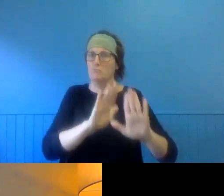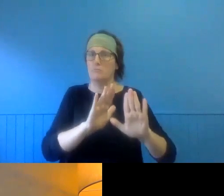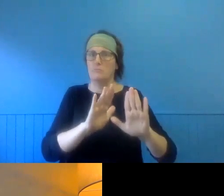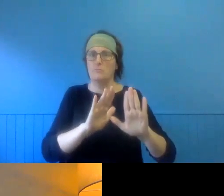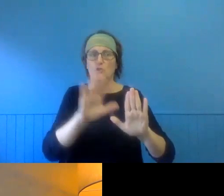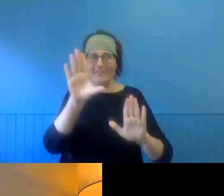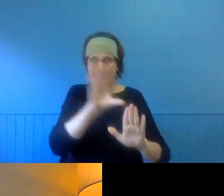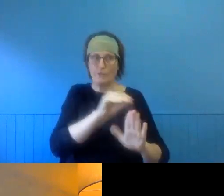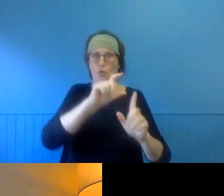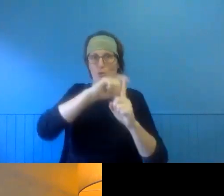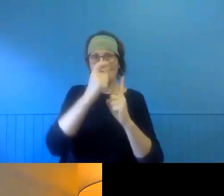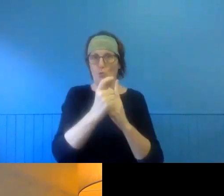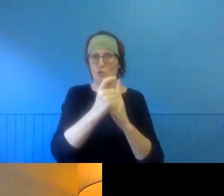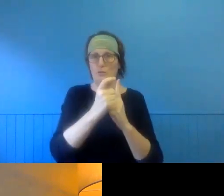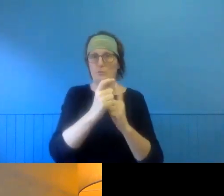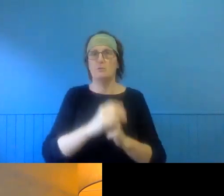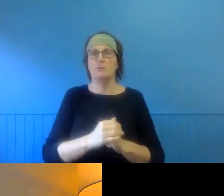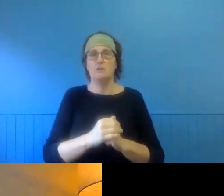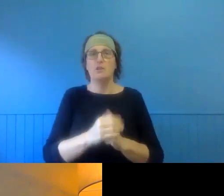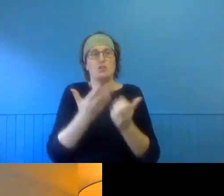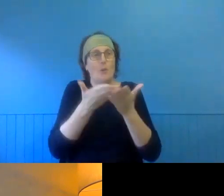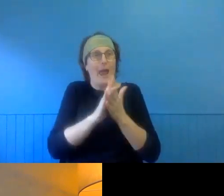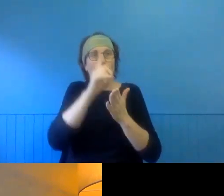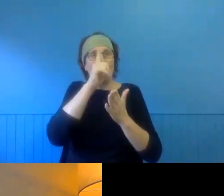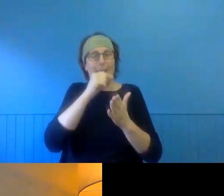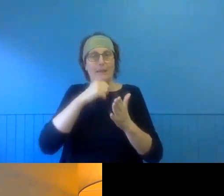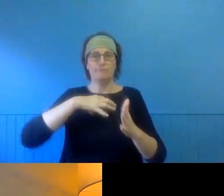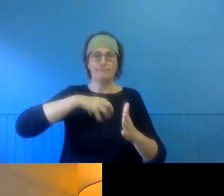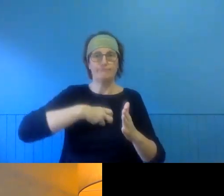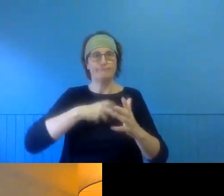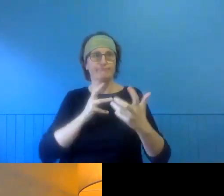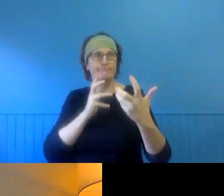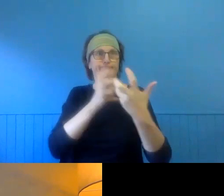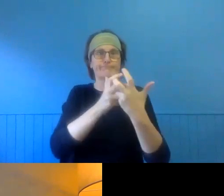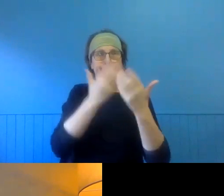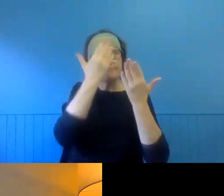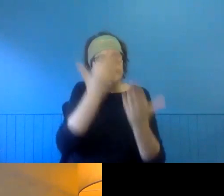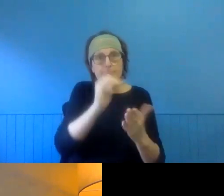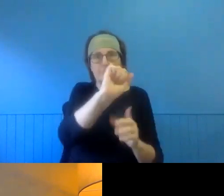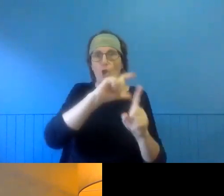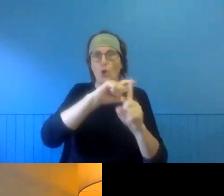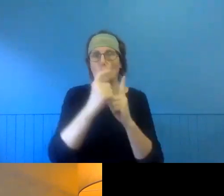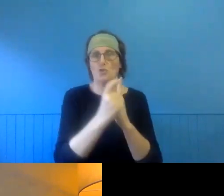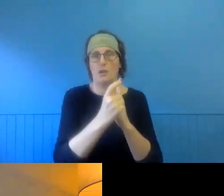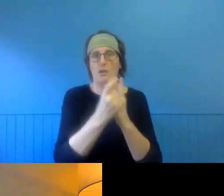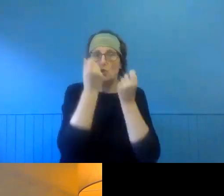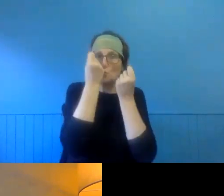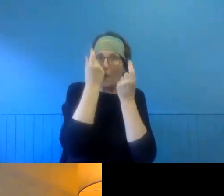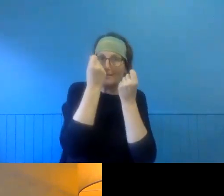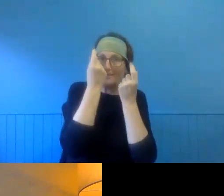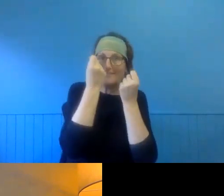cultural - ways to cultural connect, understanding that what's been